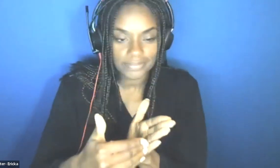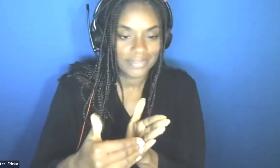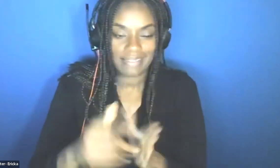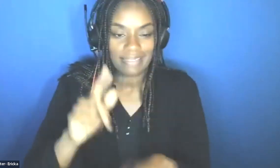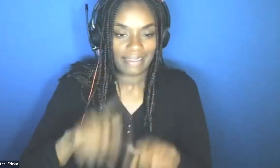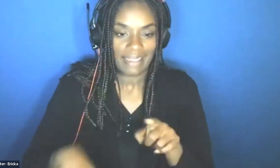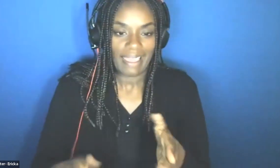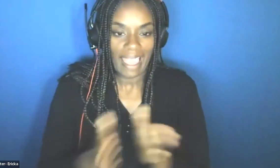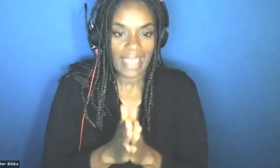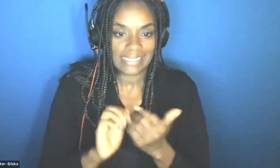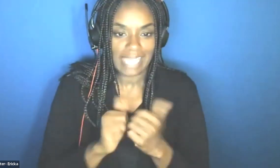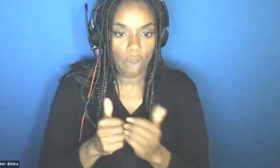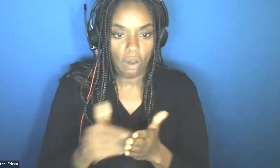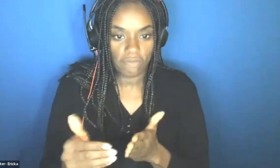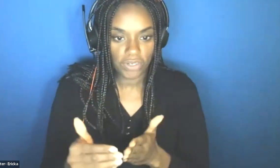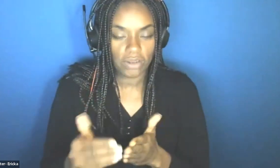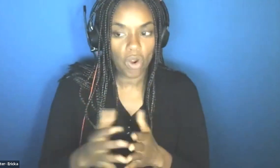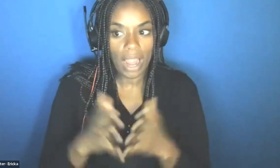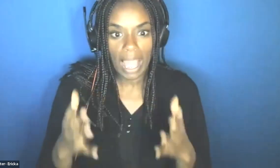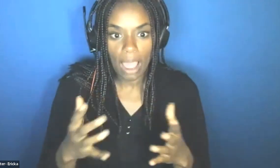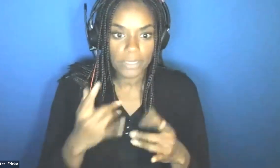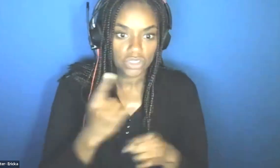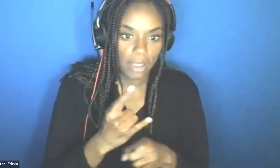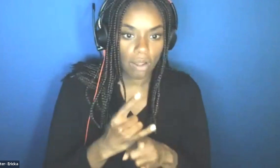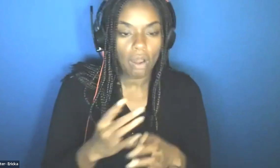Now, they can ask that general question, but they can't ask to the extent or the frequency of drug use.